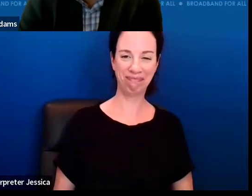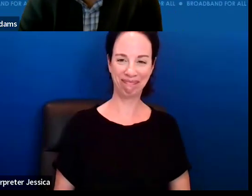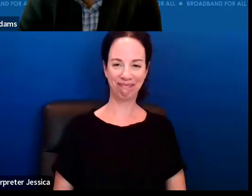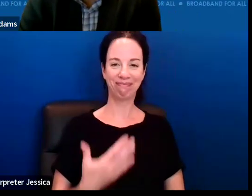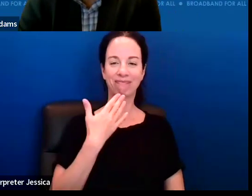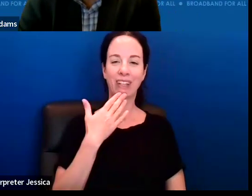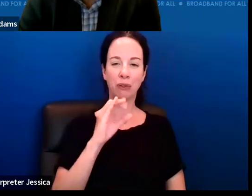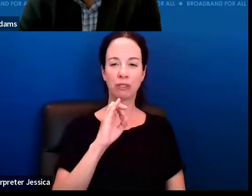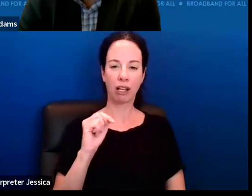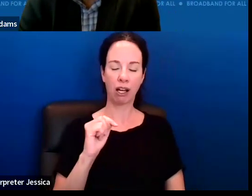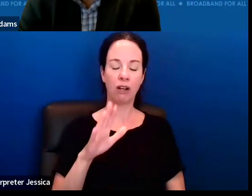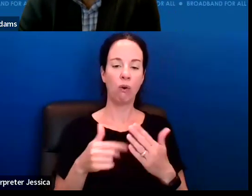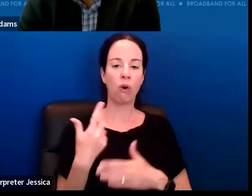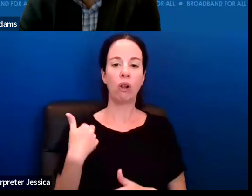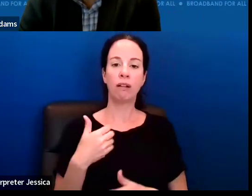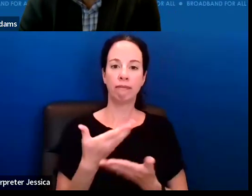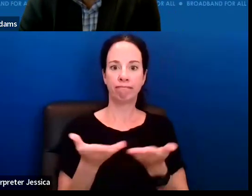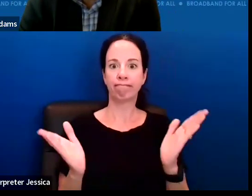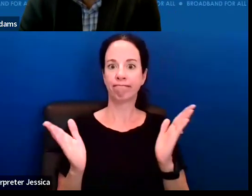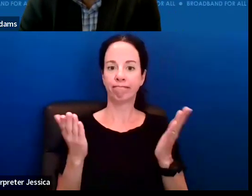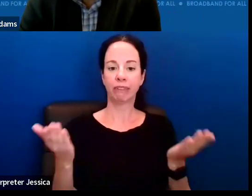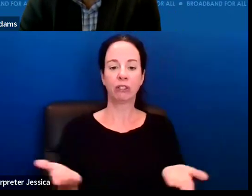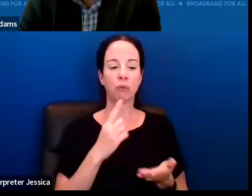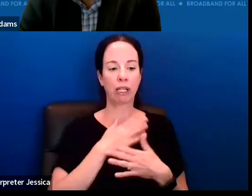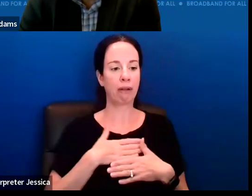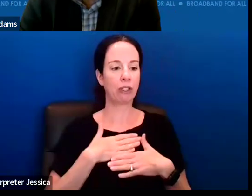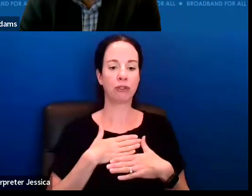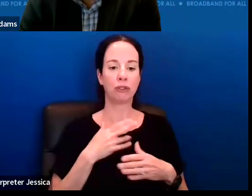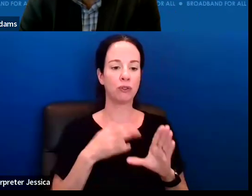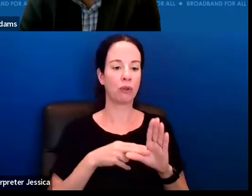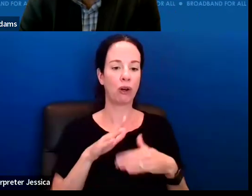being here. It's such a pleasure to get to be with all the folks in California,